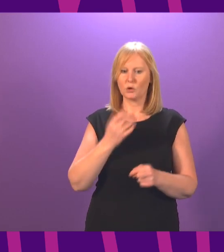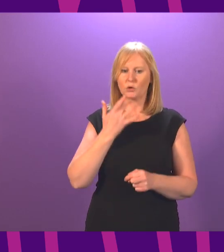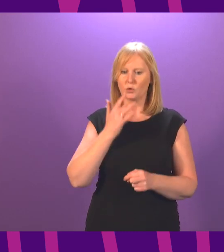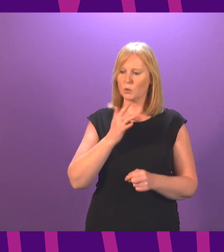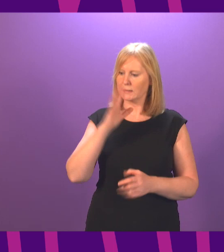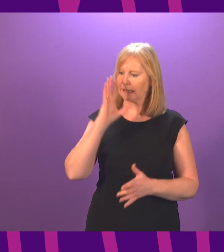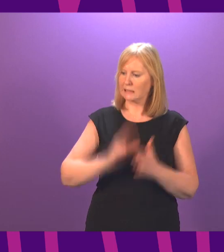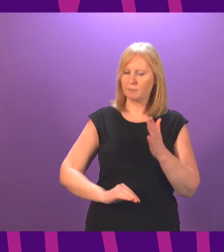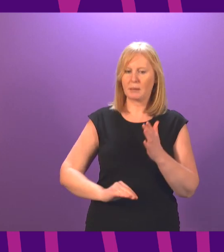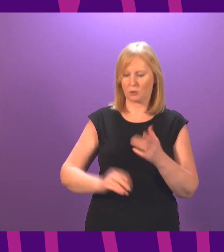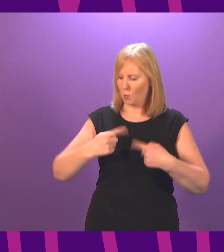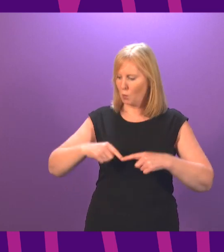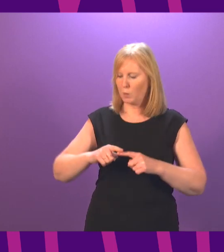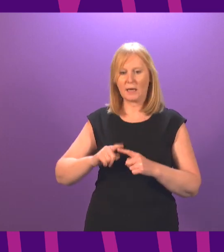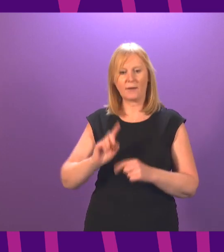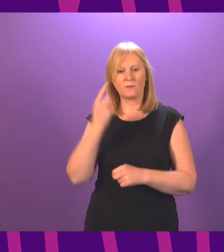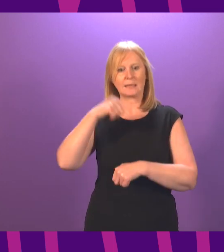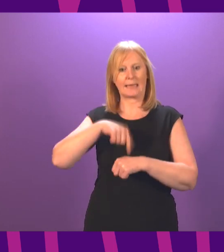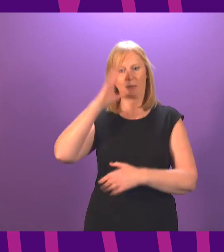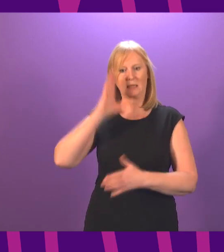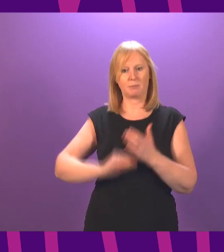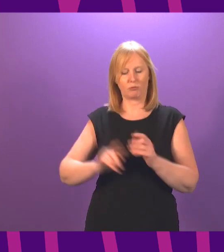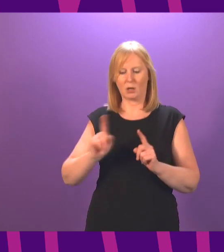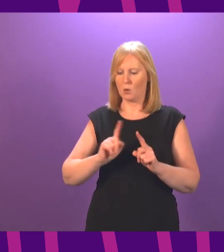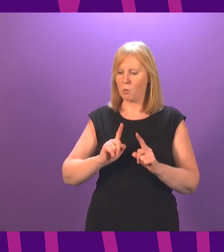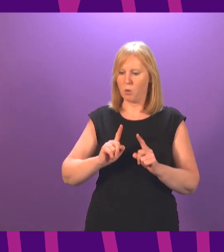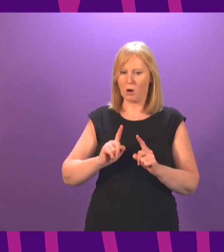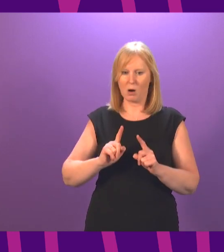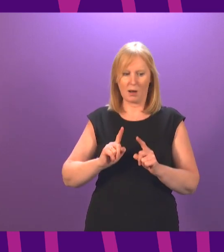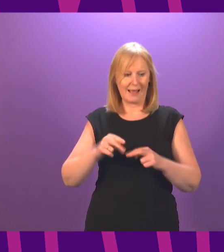some will be experiencing for the first time this year: spending Christmas away from their